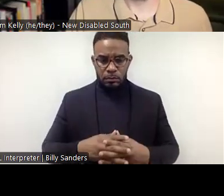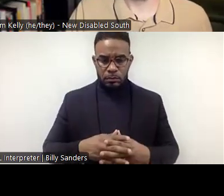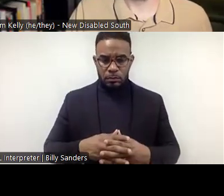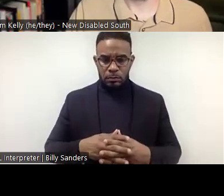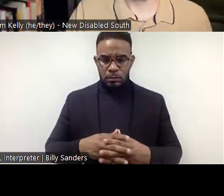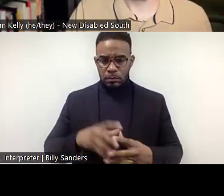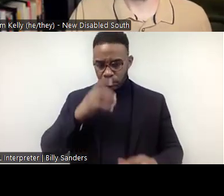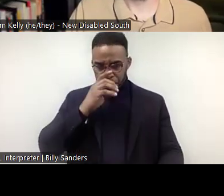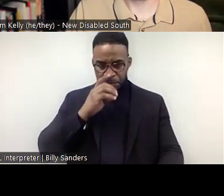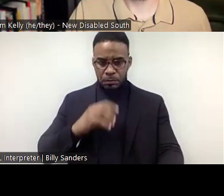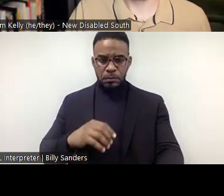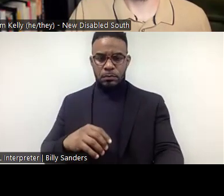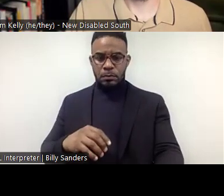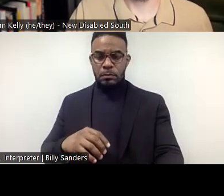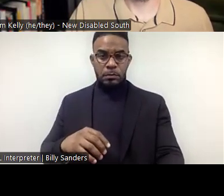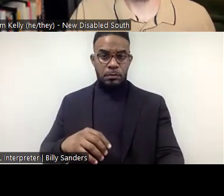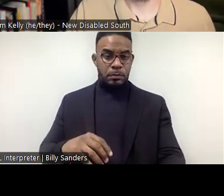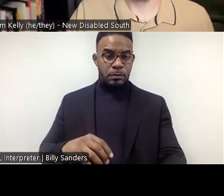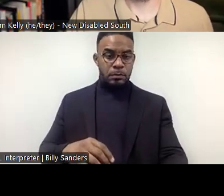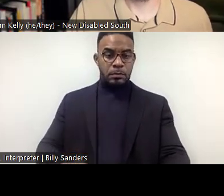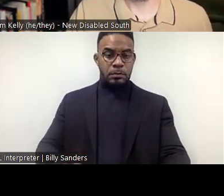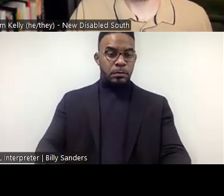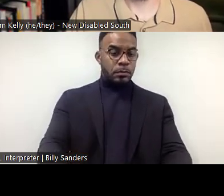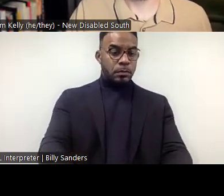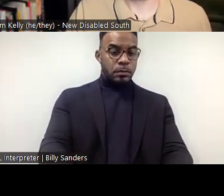Anita, are you available to give a visual description?